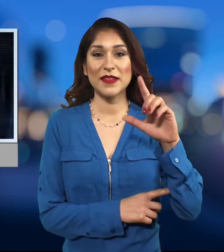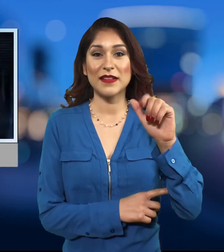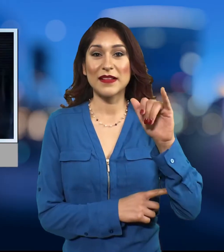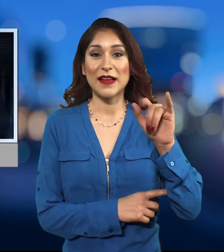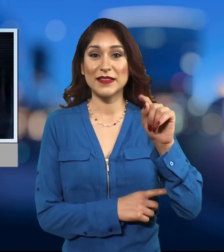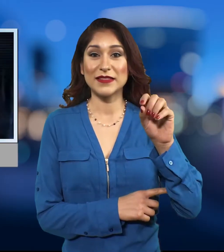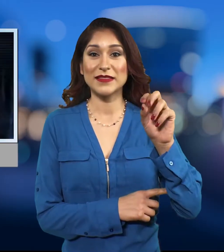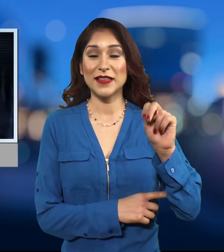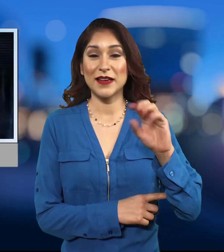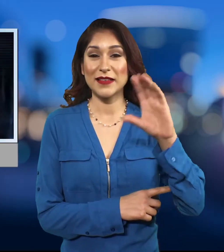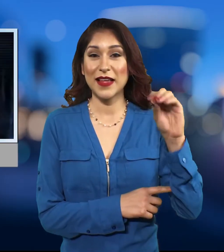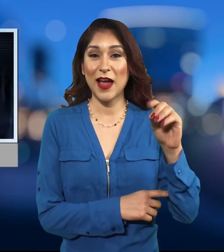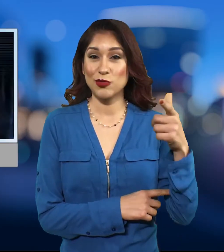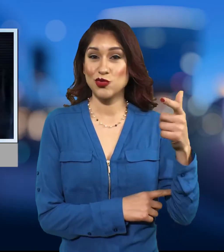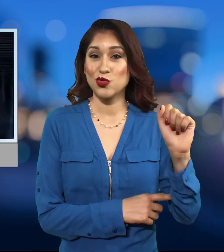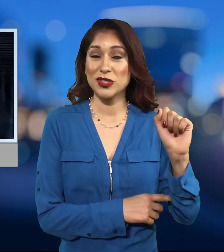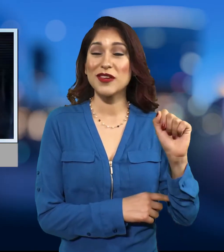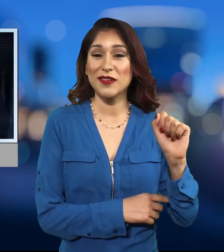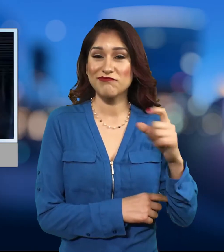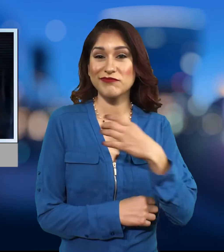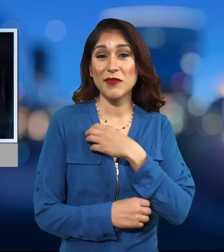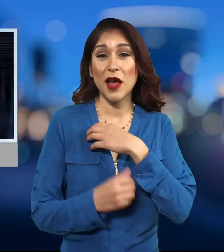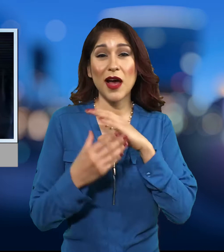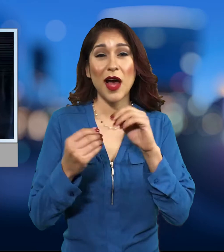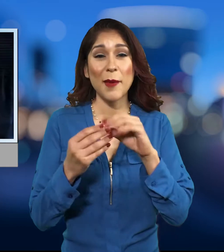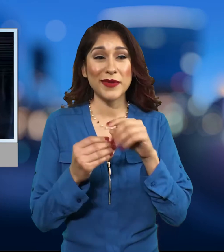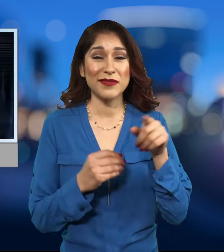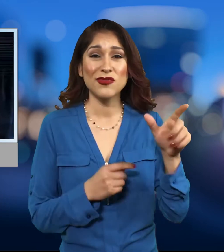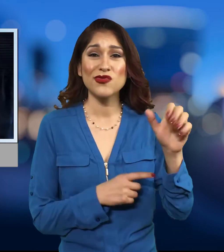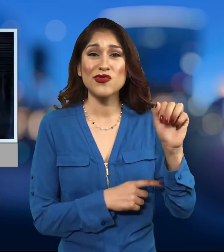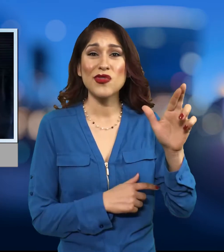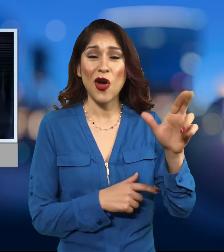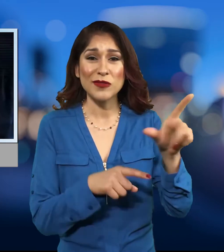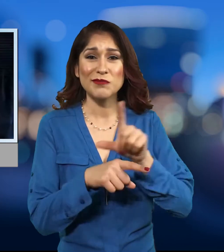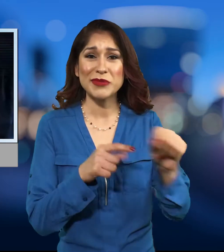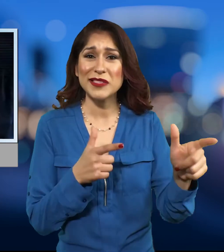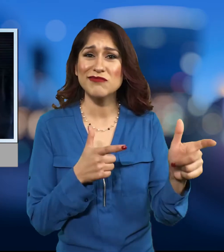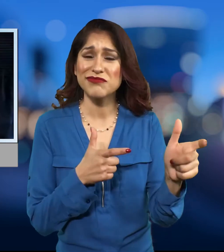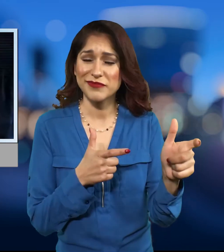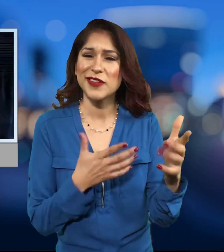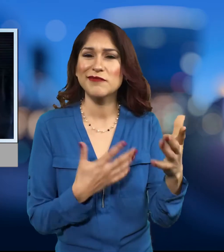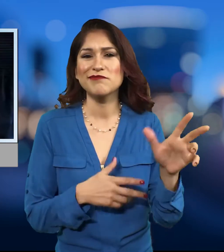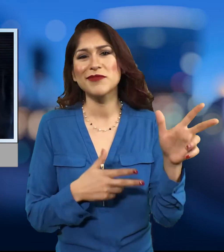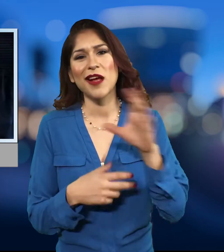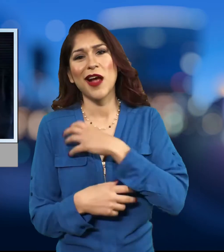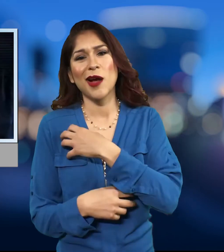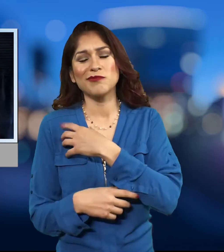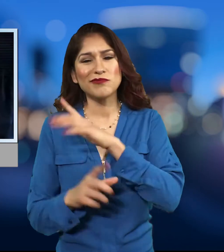A Georgia police officer shoots a man who reportedly tried to stab him.